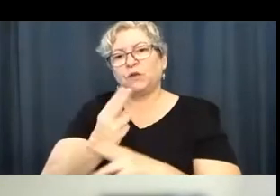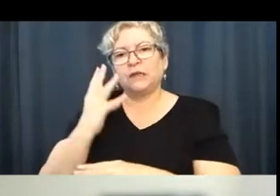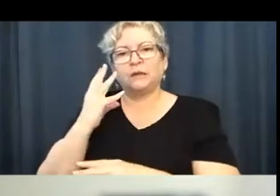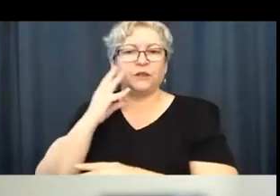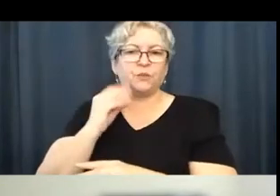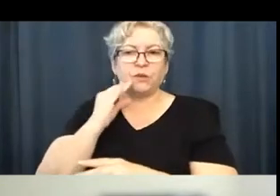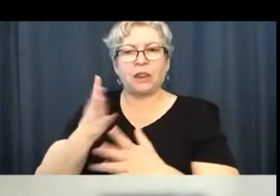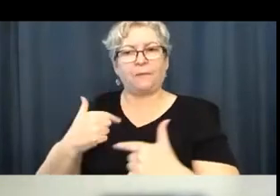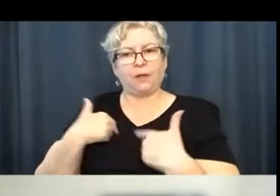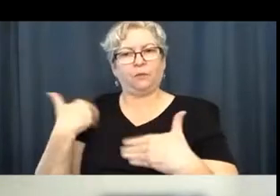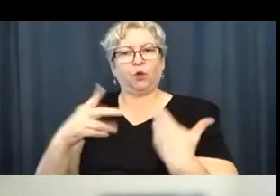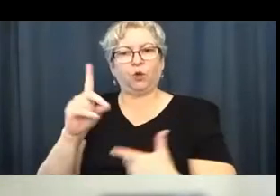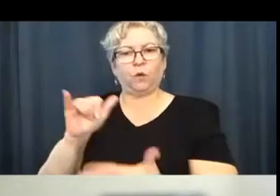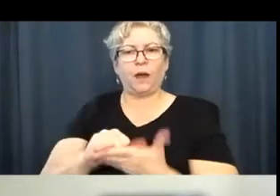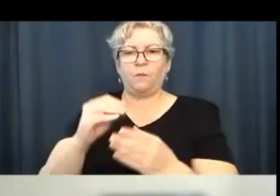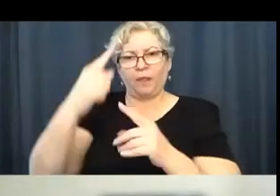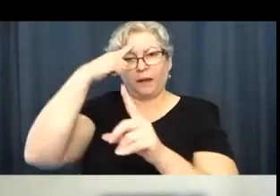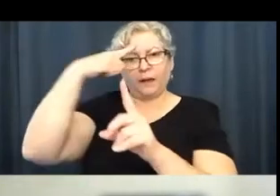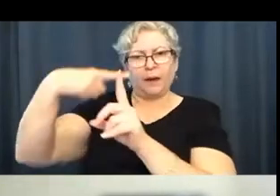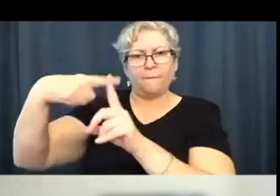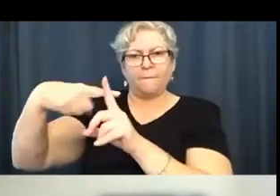in a positive way, not hacking my way through.